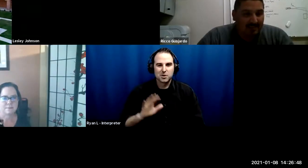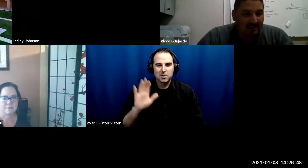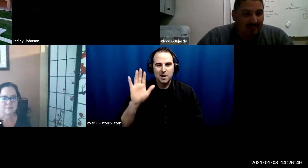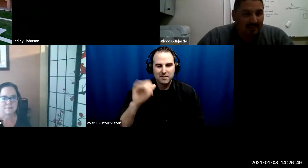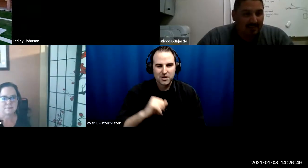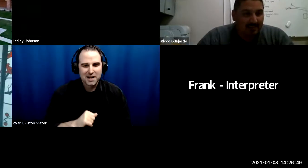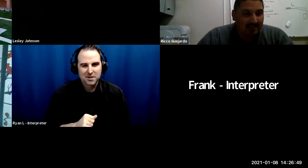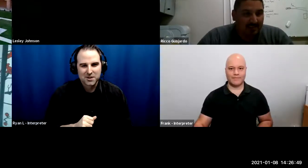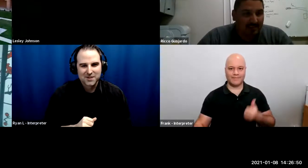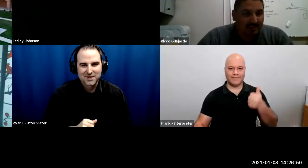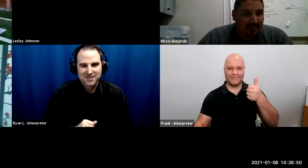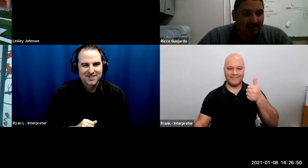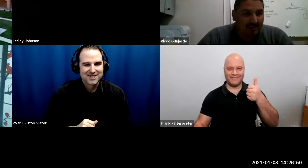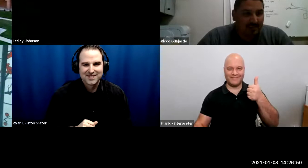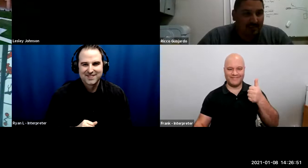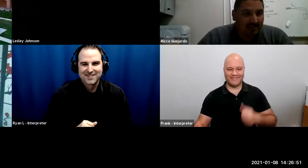No problem. Have a great afternoon. Thanks.